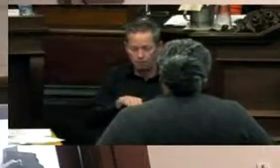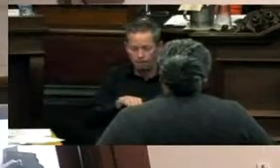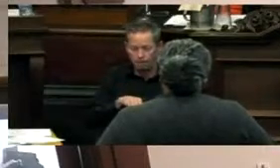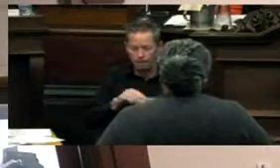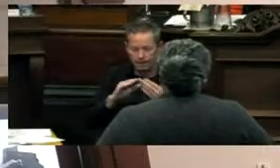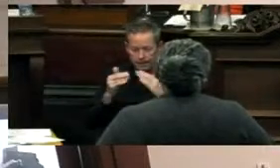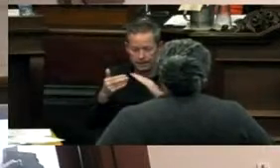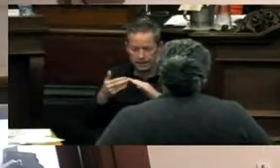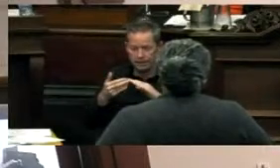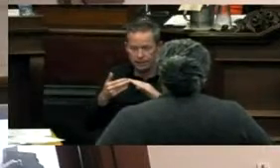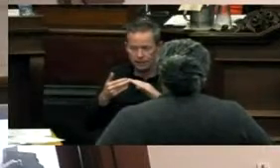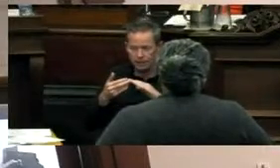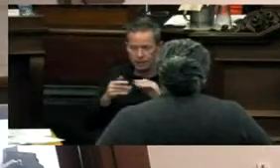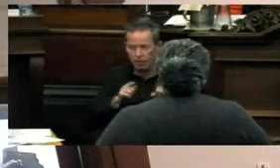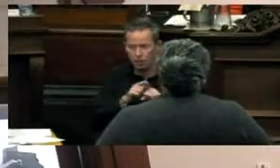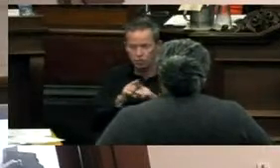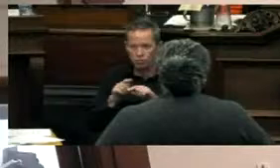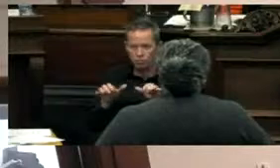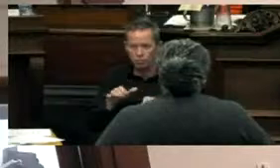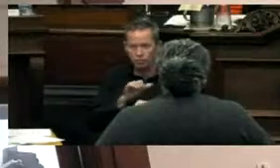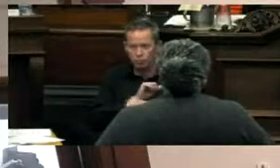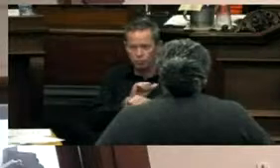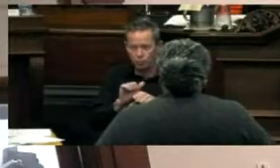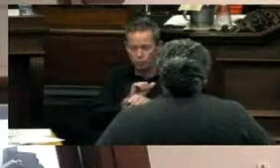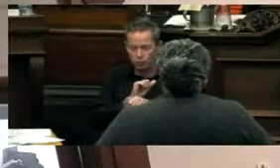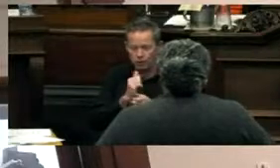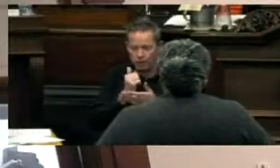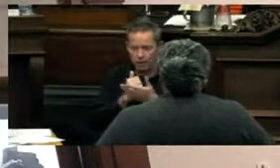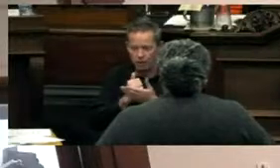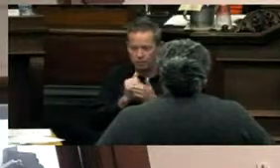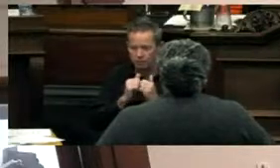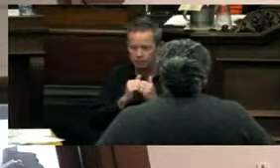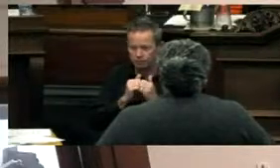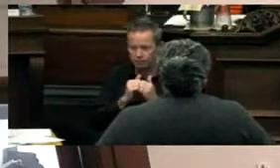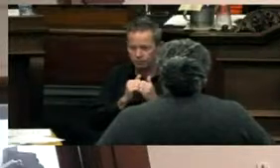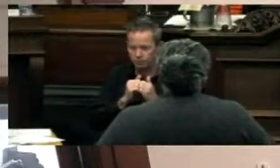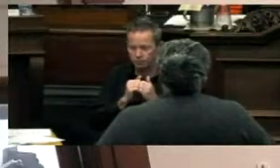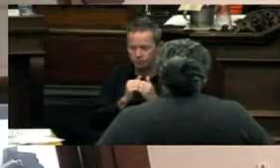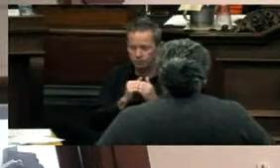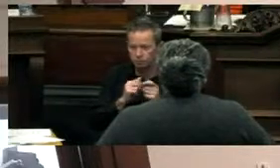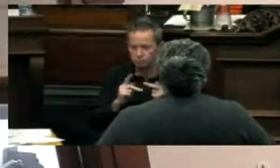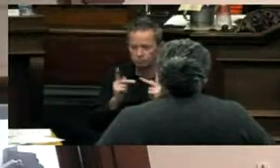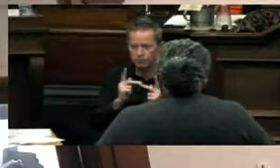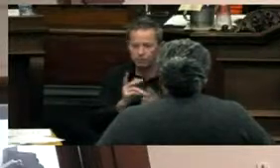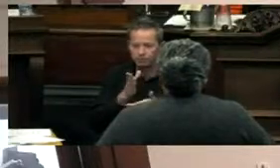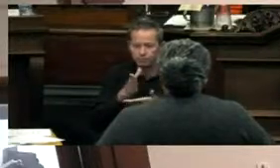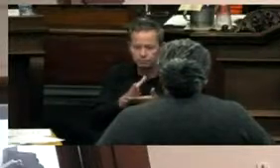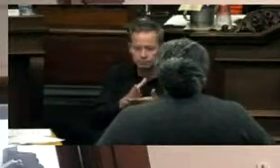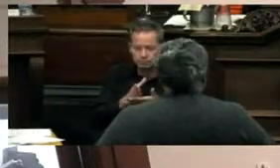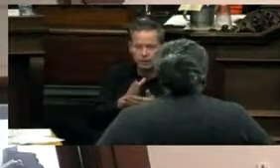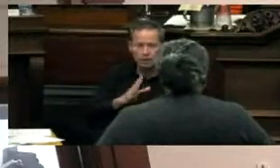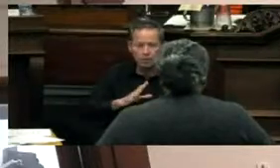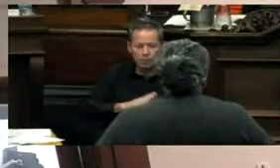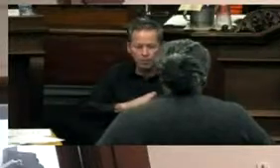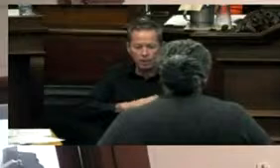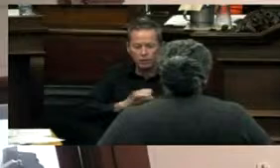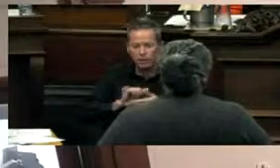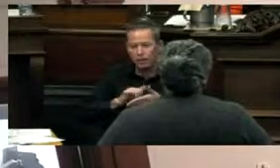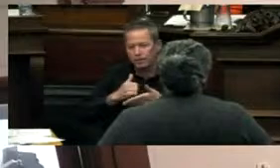have so many nonprofits that are working within within the city and also doing work. You know,